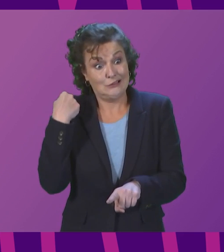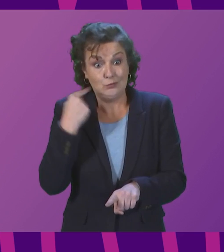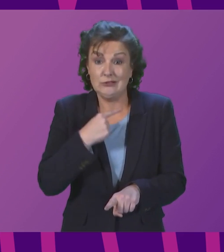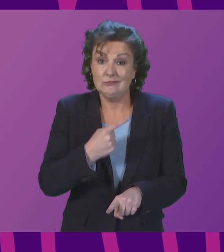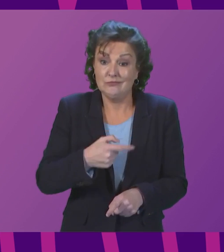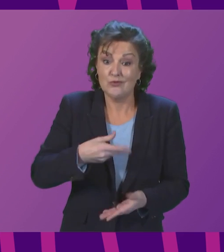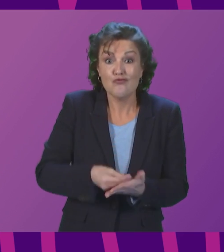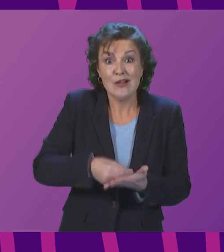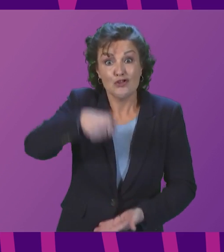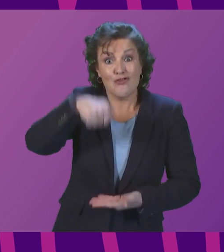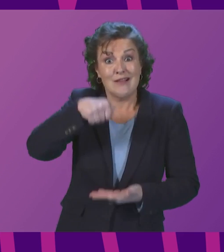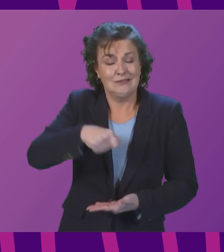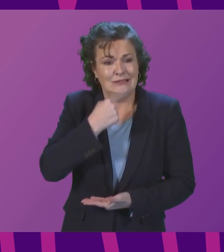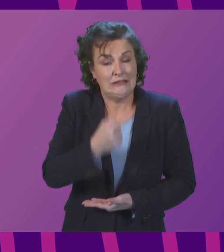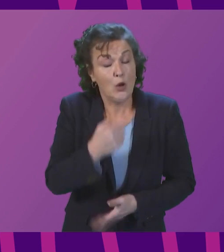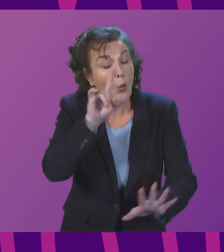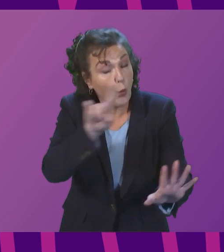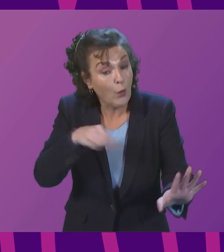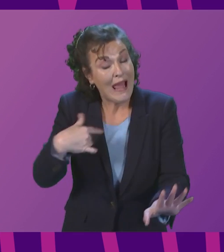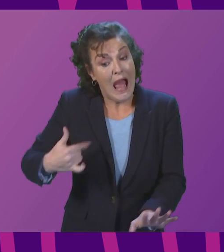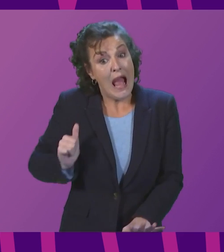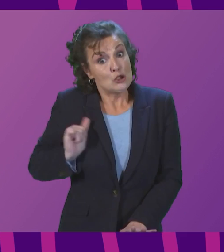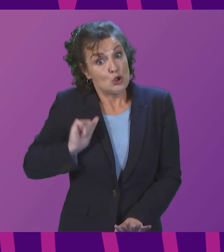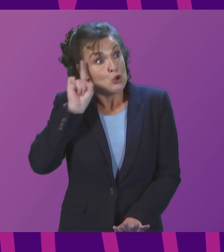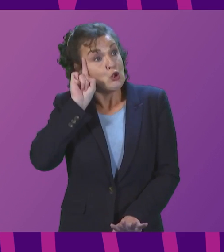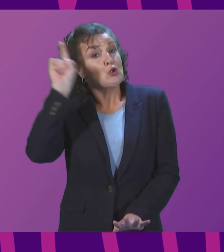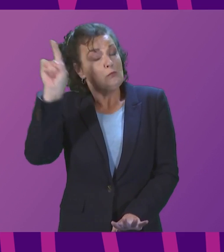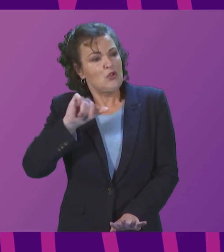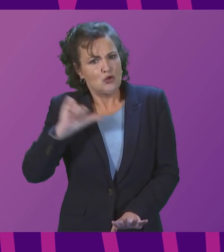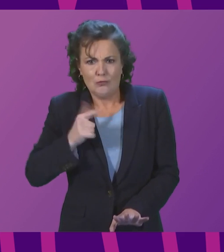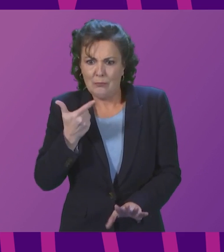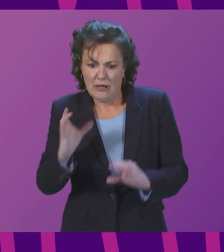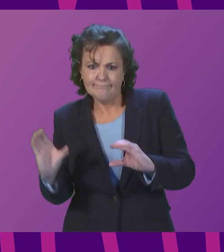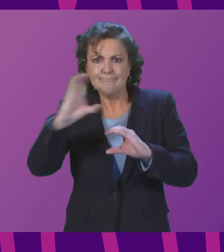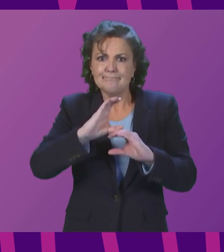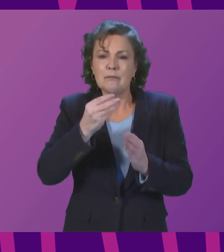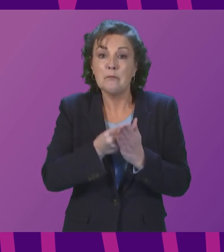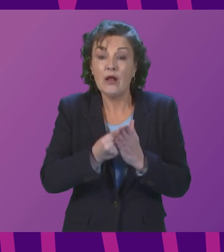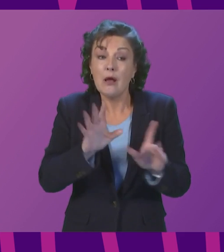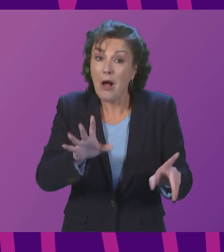We assumed that additional money would come to the Scottish Government, but it now looks as though a net increase will not take place.